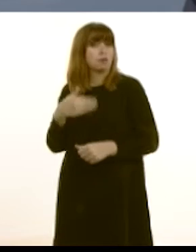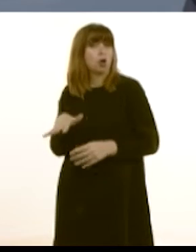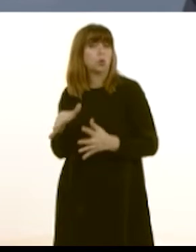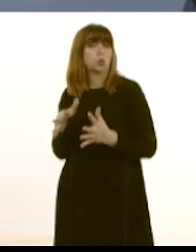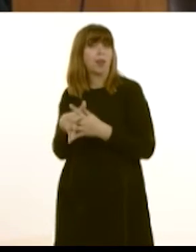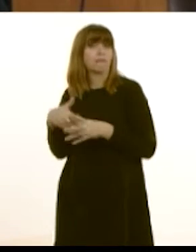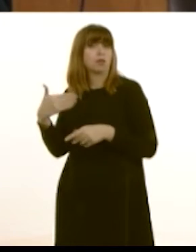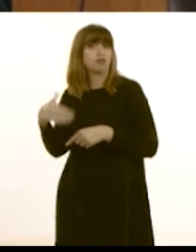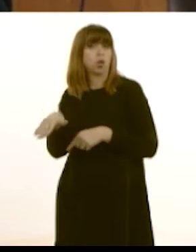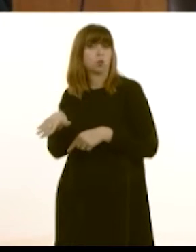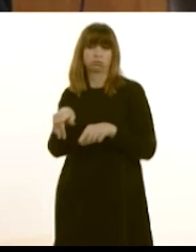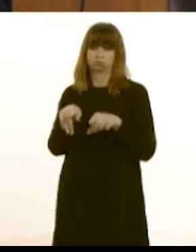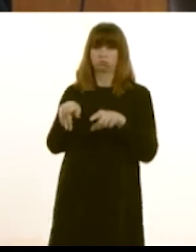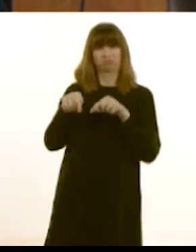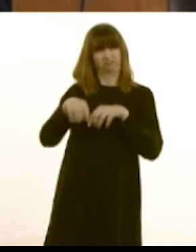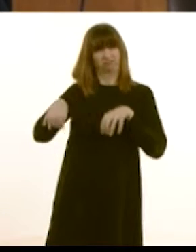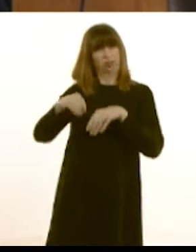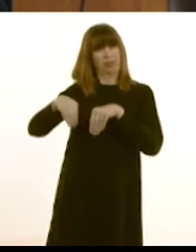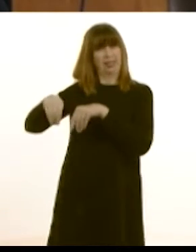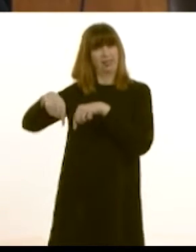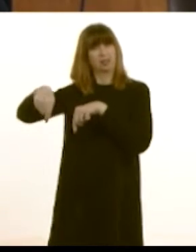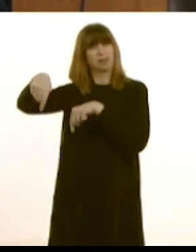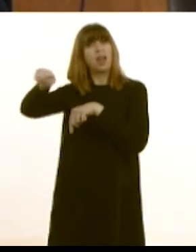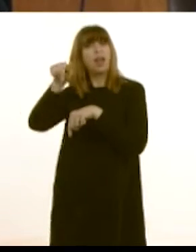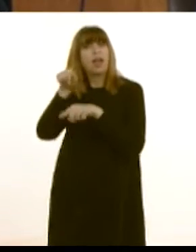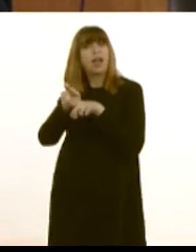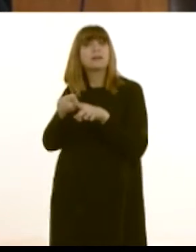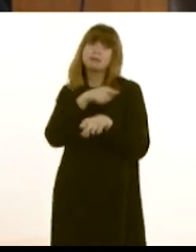being examples in that area, and down towards Canton. Darren Millar: 7.